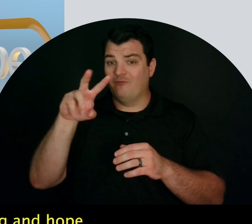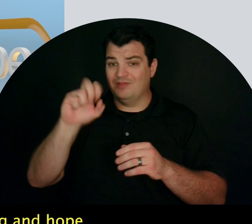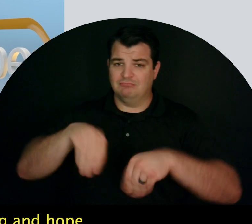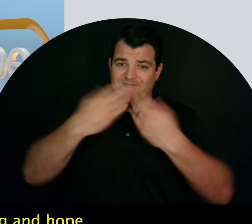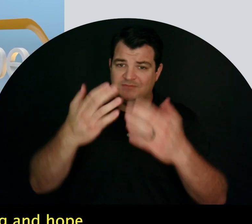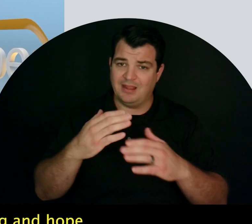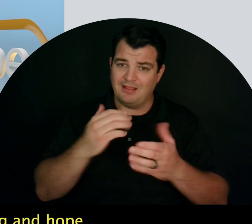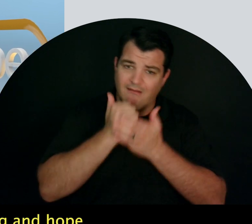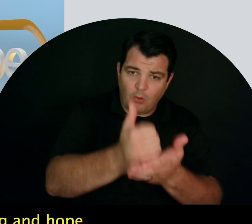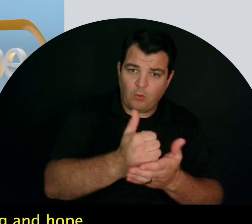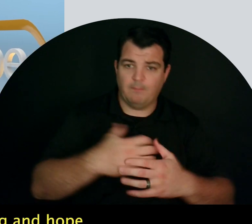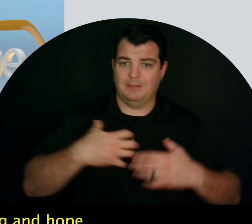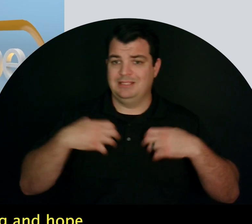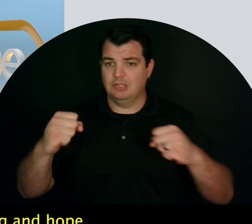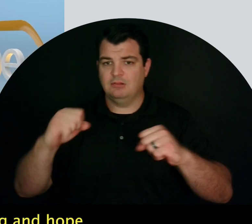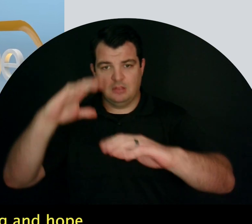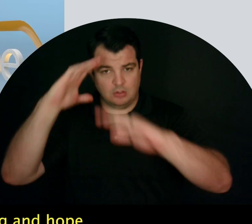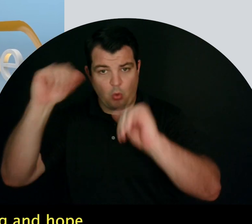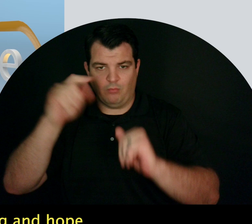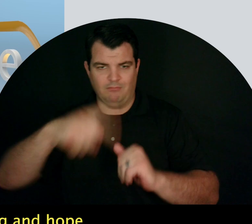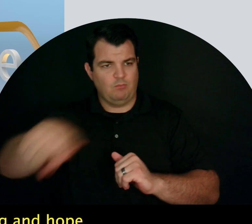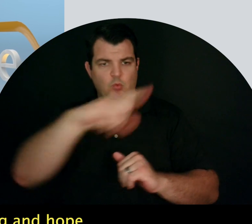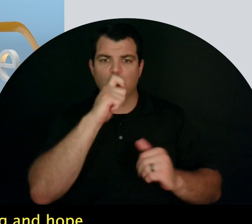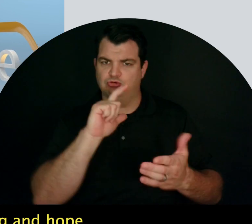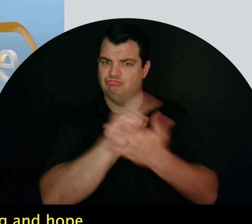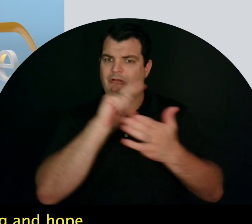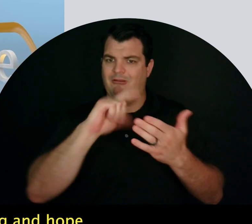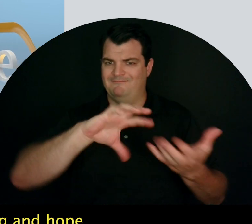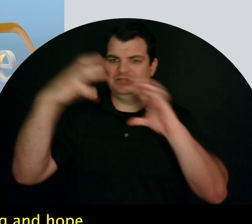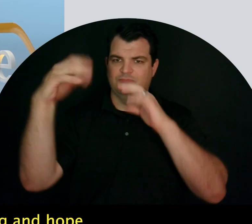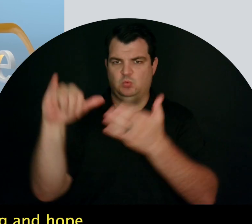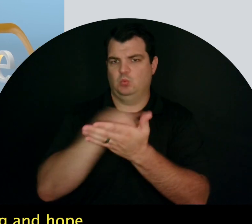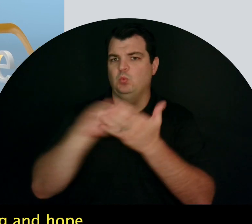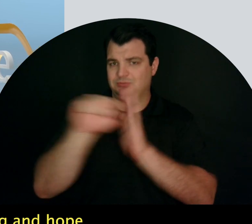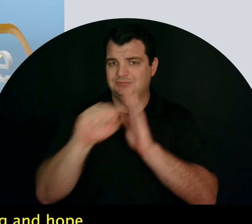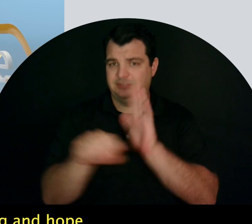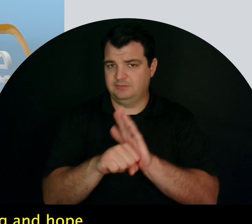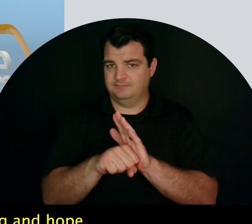OVS providing help, healing and hope for crime victims in New York State.